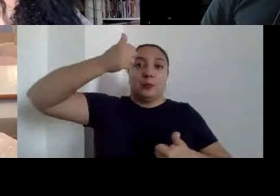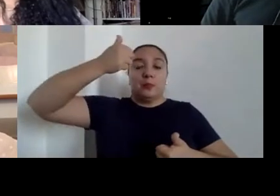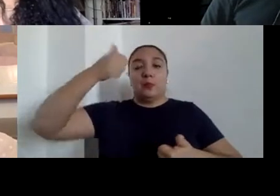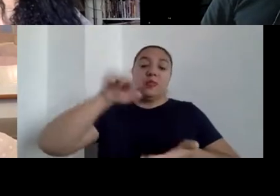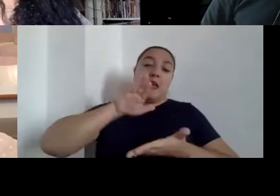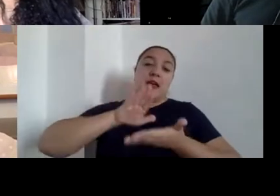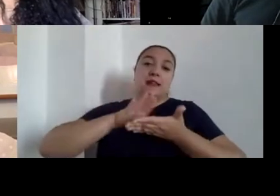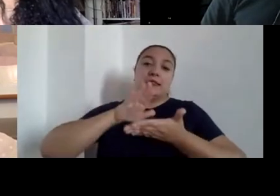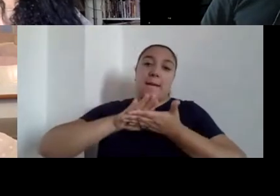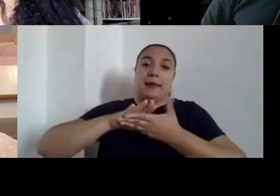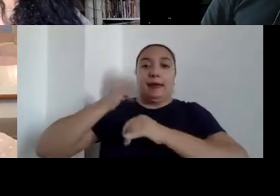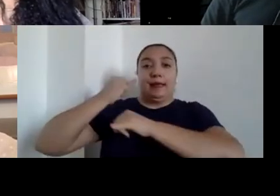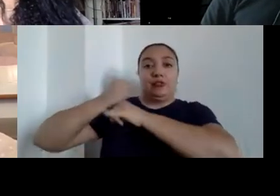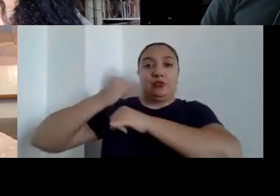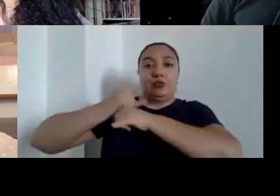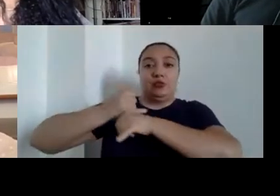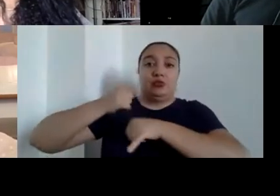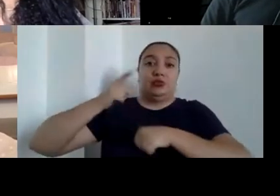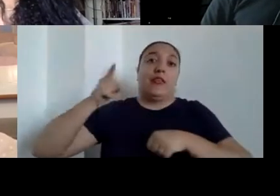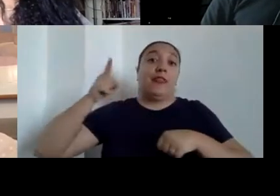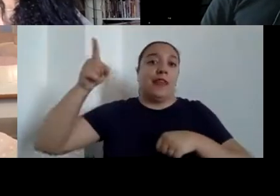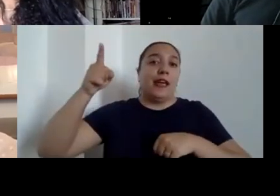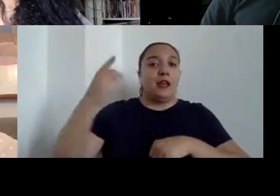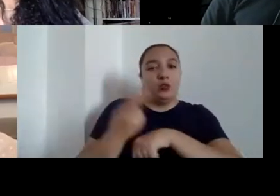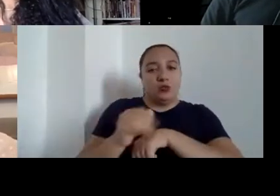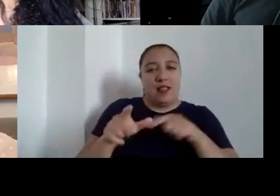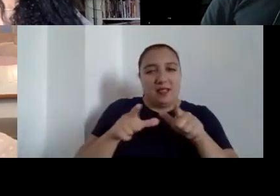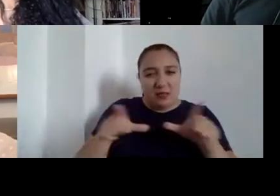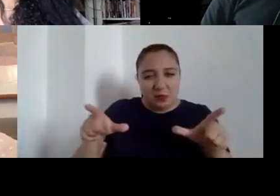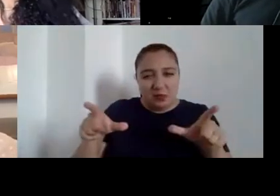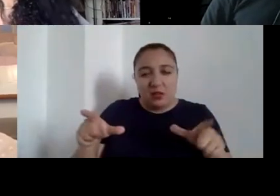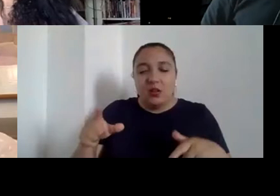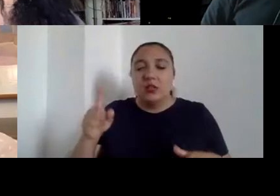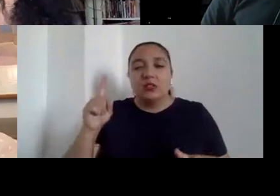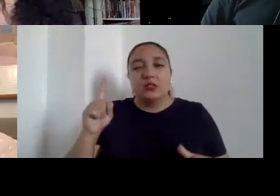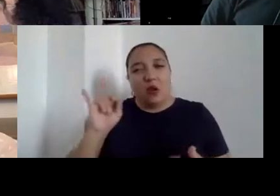and I guess for me, I appreciate that comment and call out in the comments. I think it is